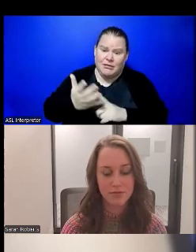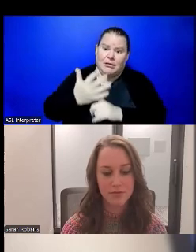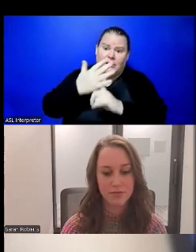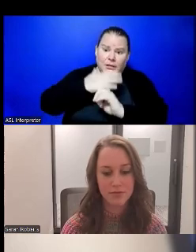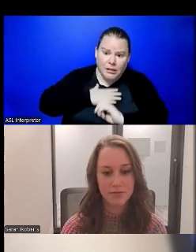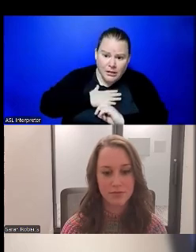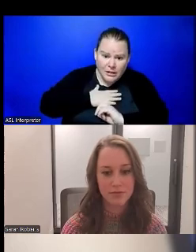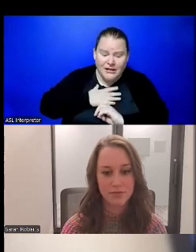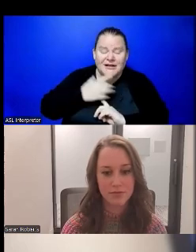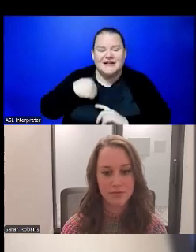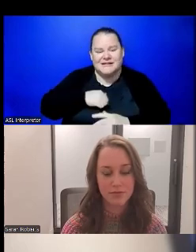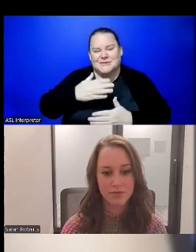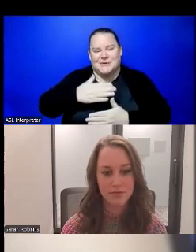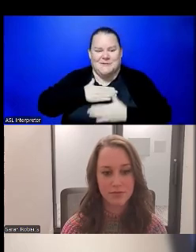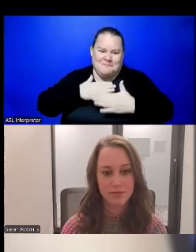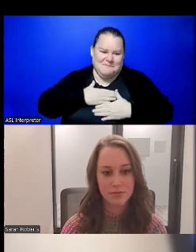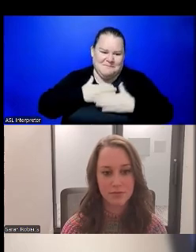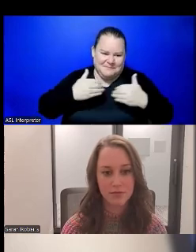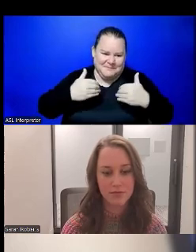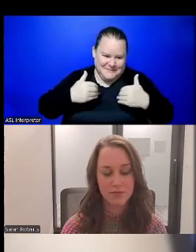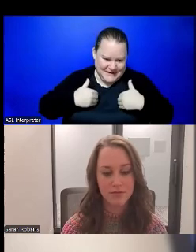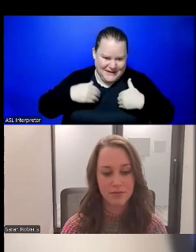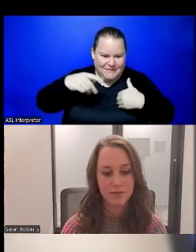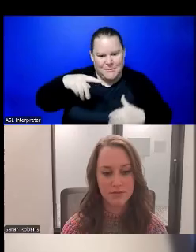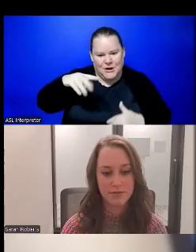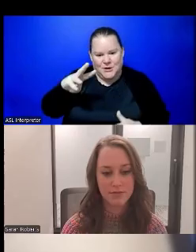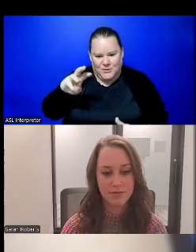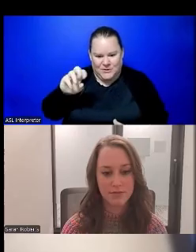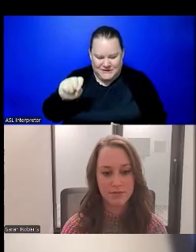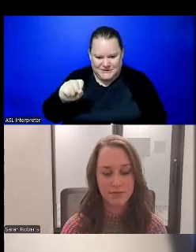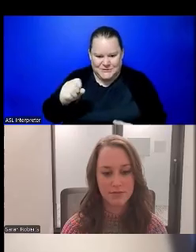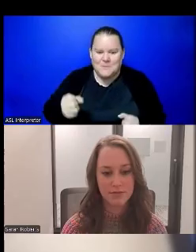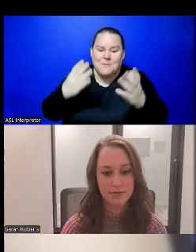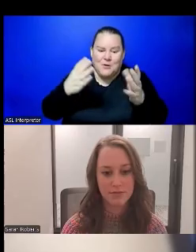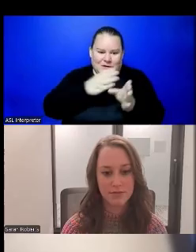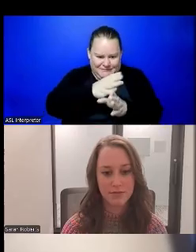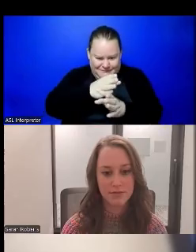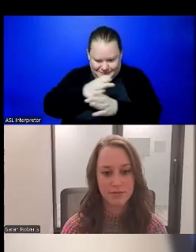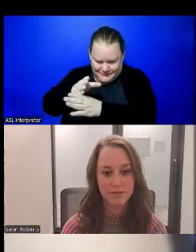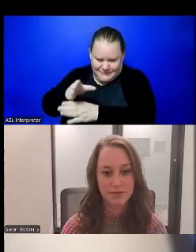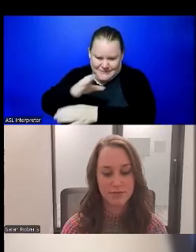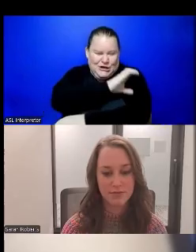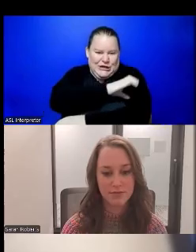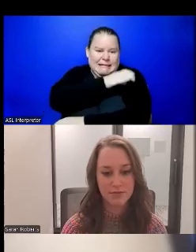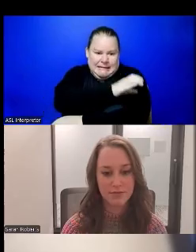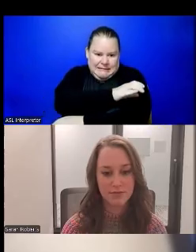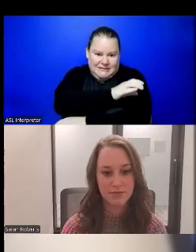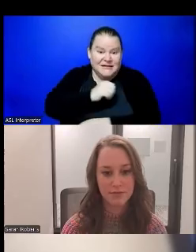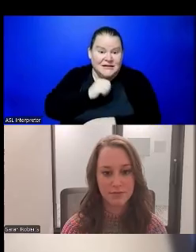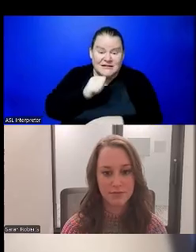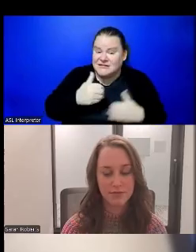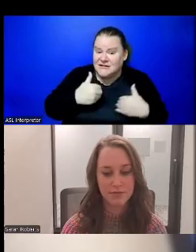happy to have a prader willi syndrome multidisciplinary clinic. It does not have all of these providers, but we